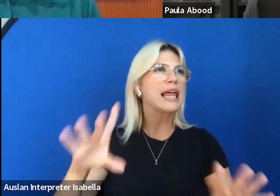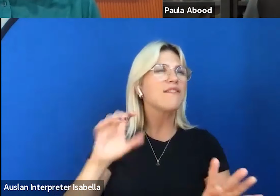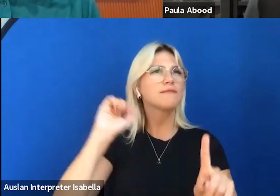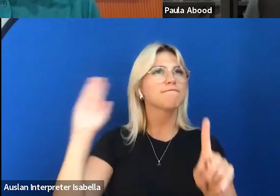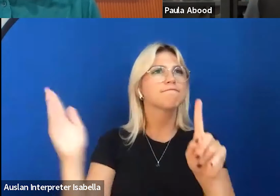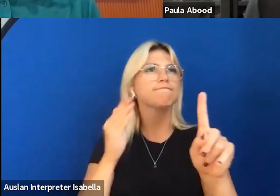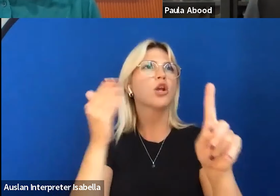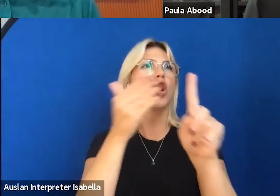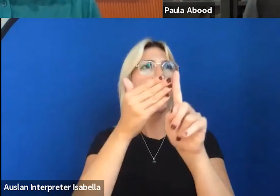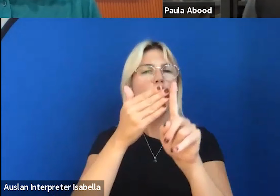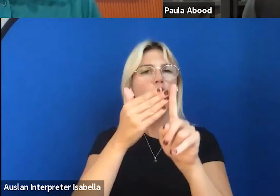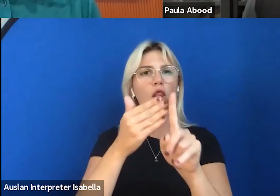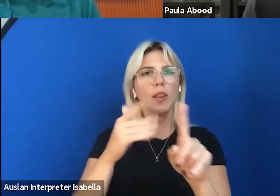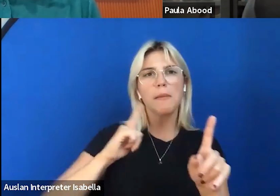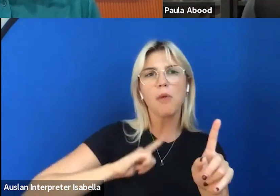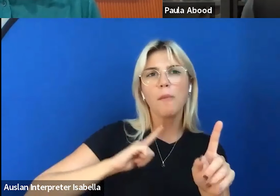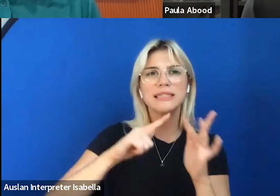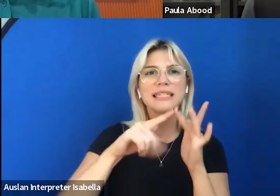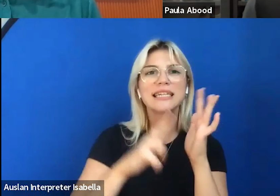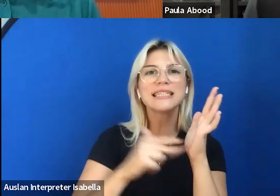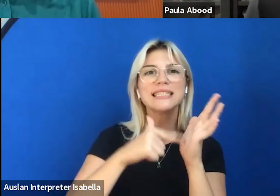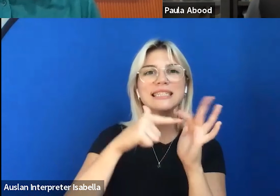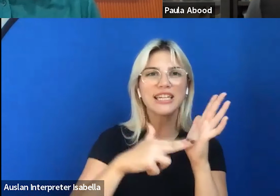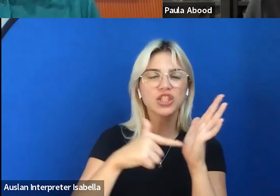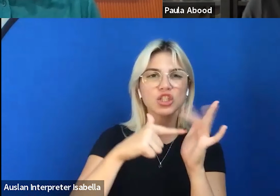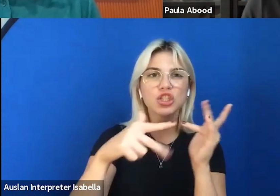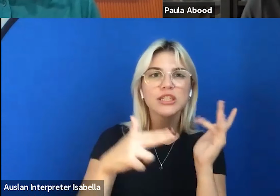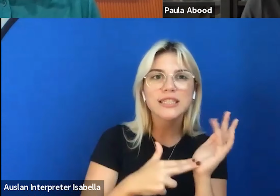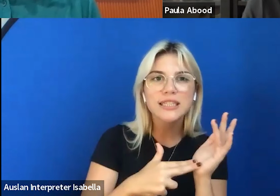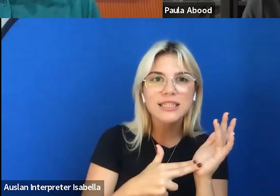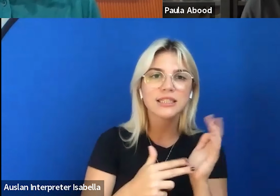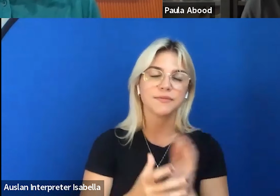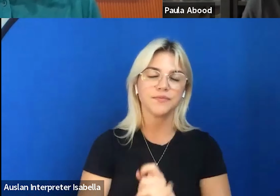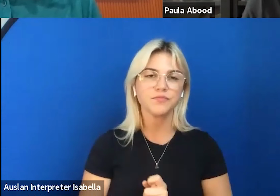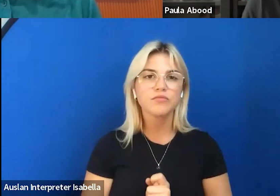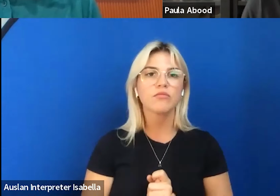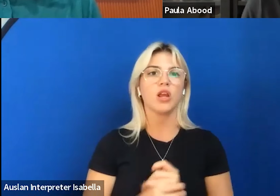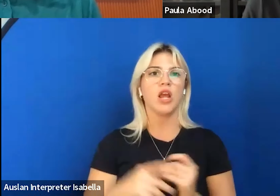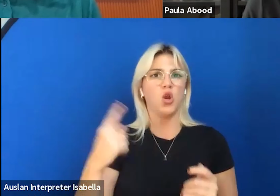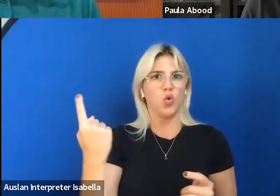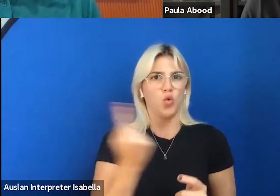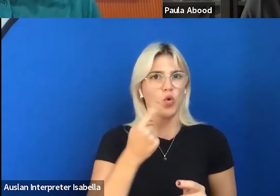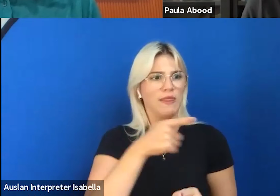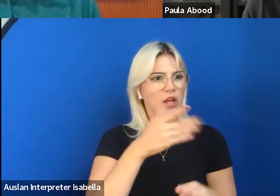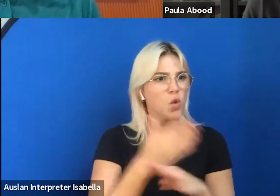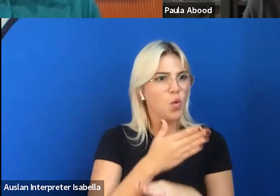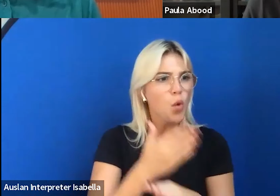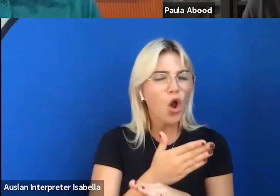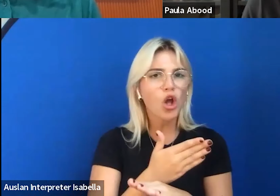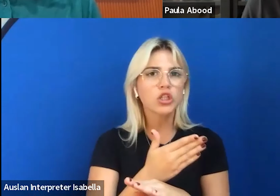of the work and in whose interests the work is being created, produced or indeed disseminated.